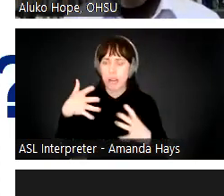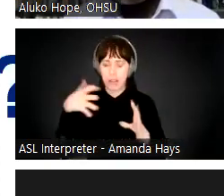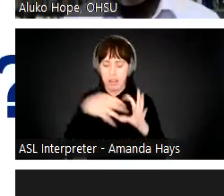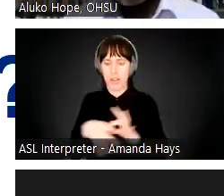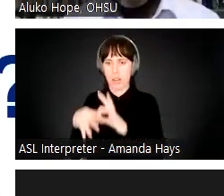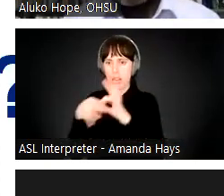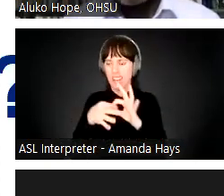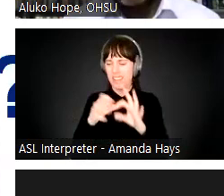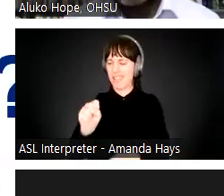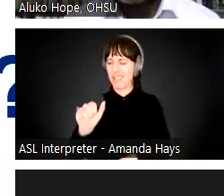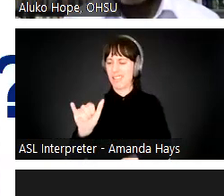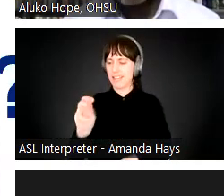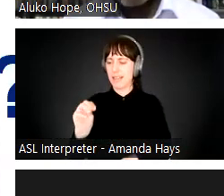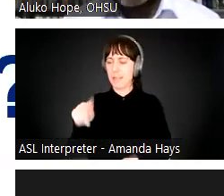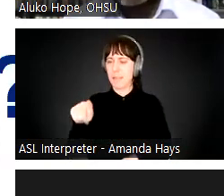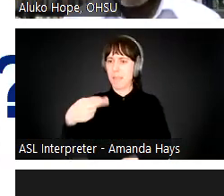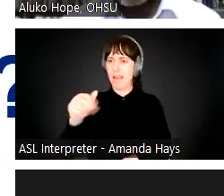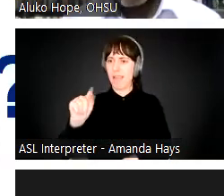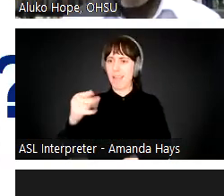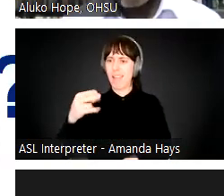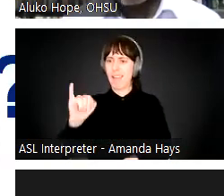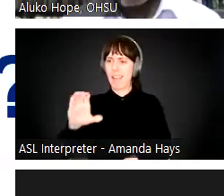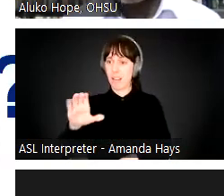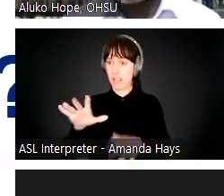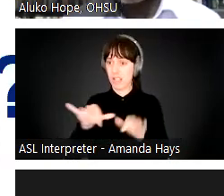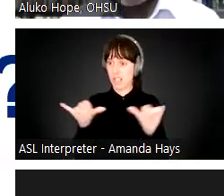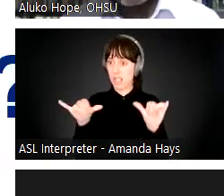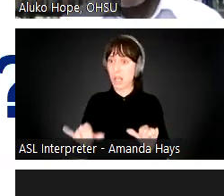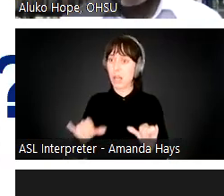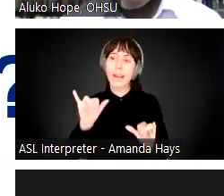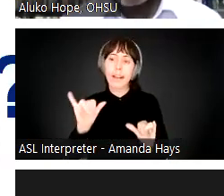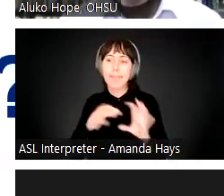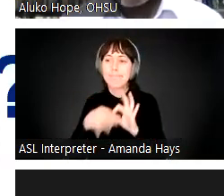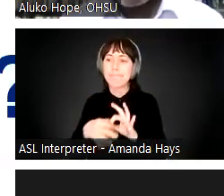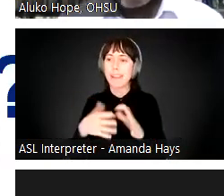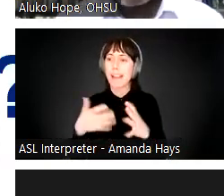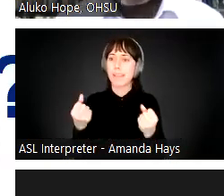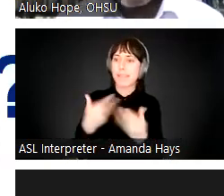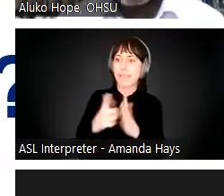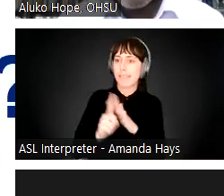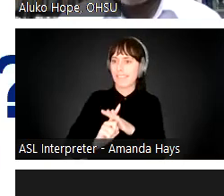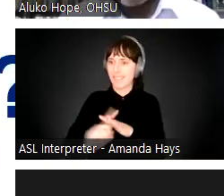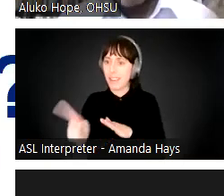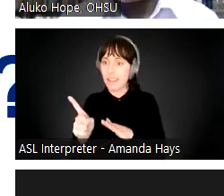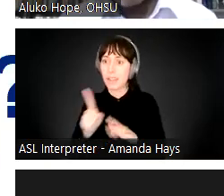involved in that fight, flight, fear response that we all have to be able to do when we are engaged with things that